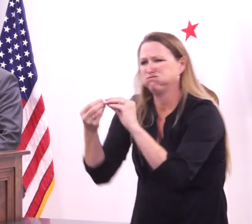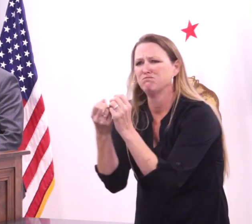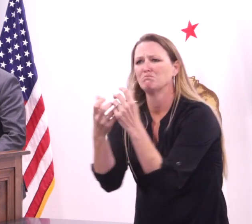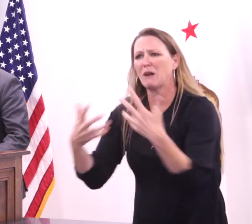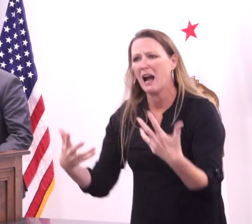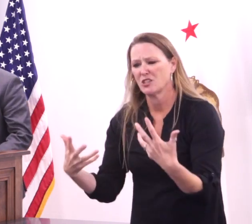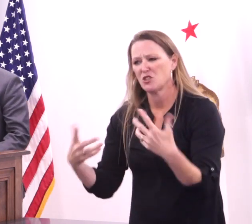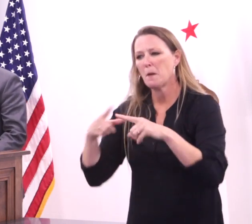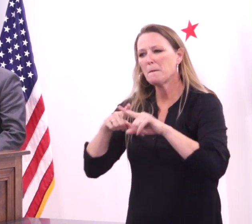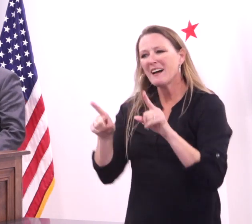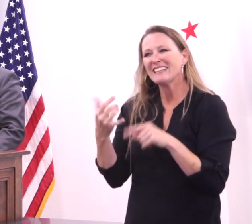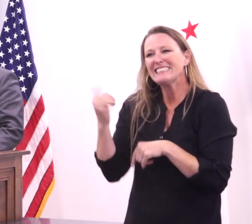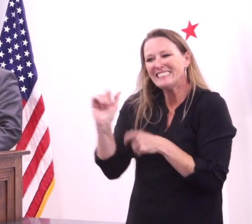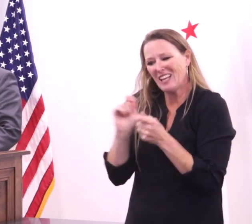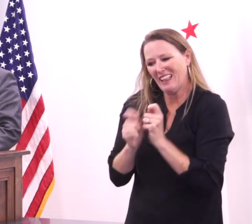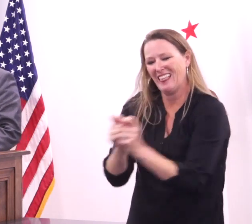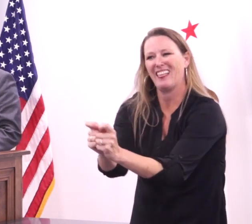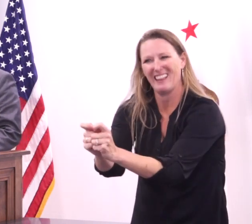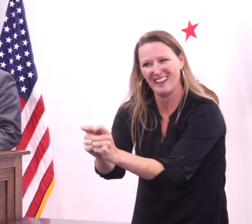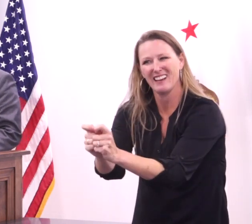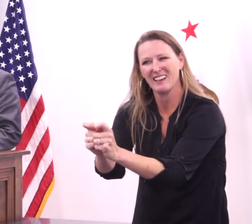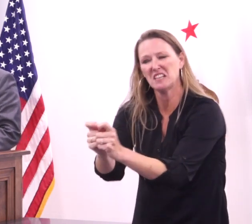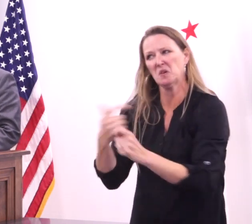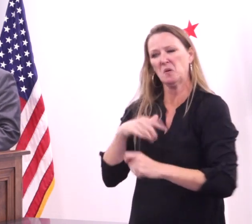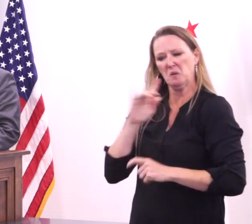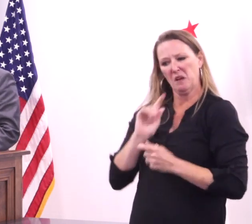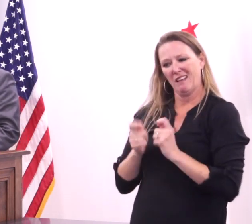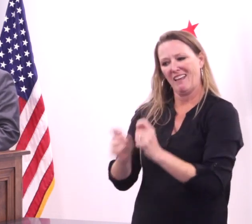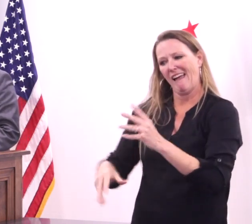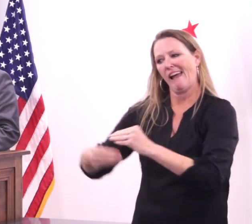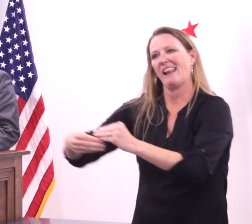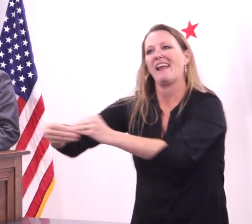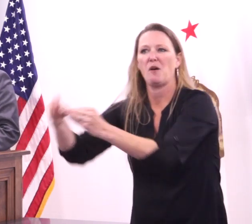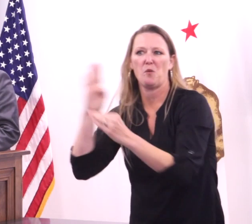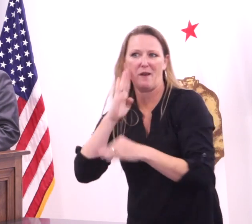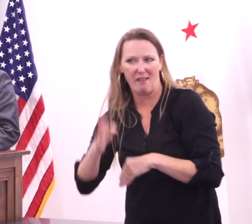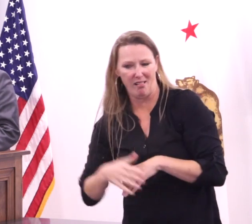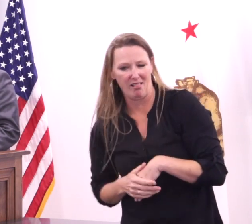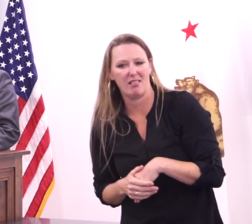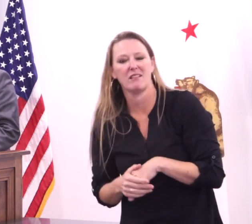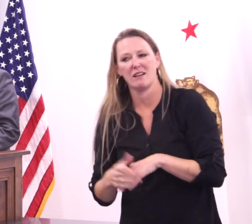We are continuing the work to prepare our community for reopening, to get those questions answered.